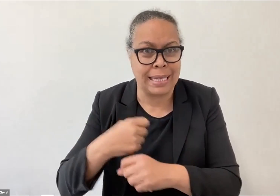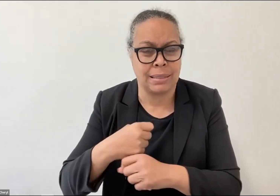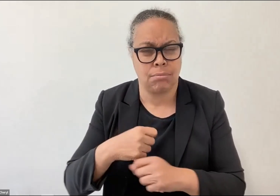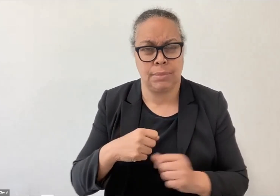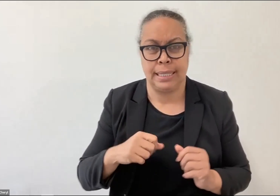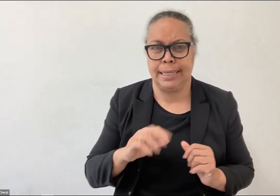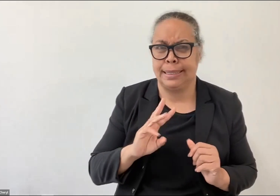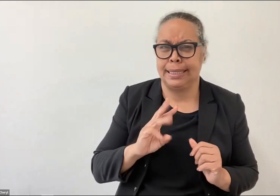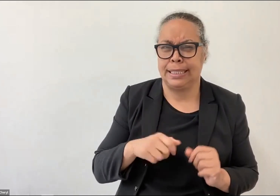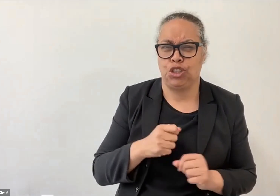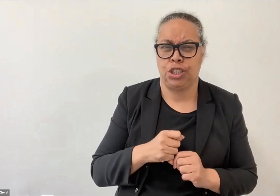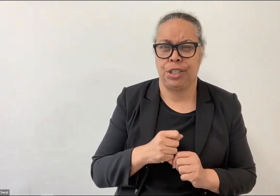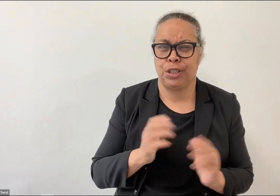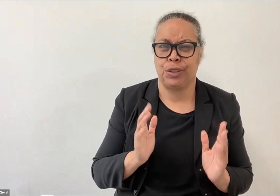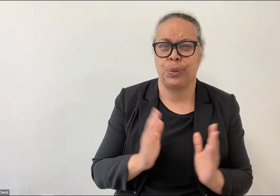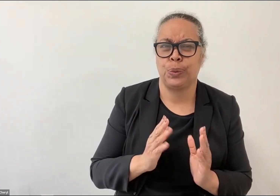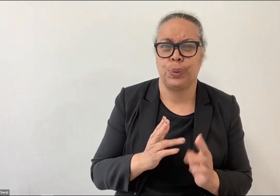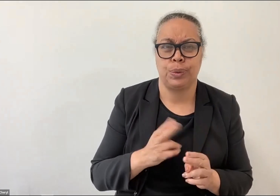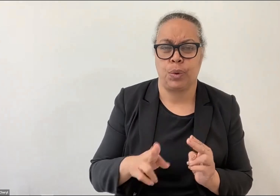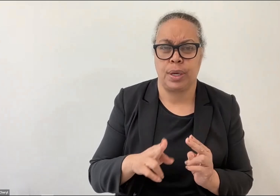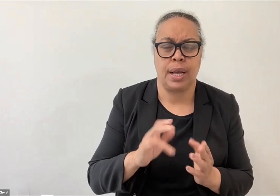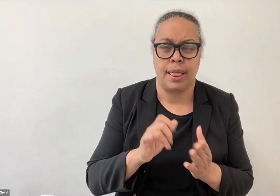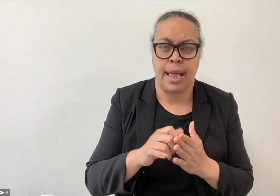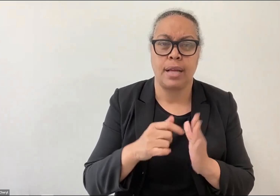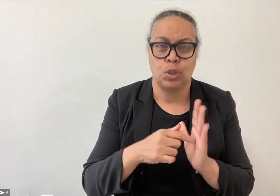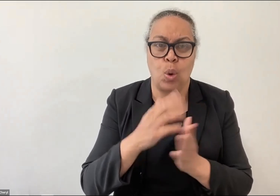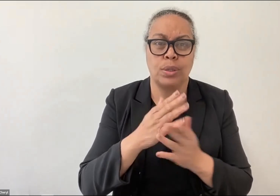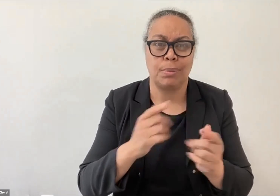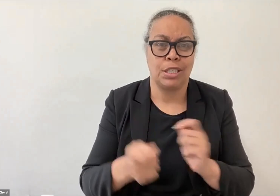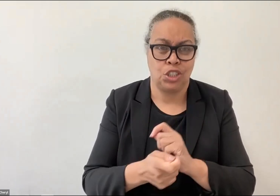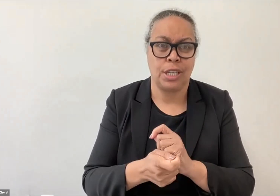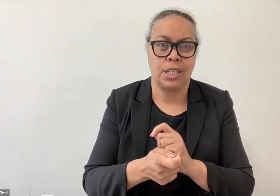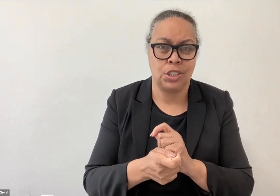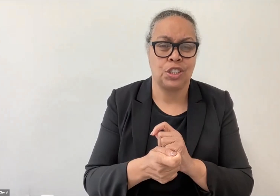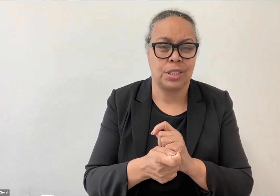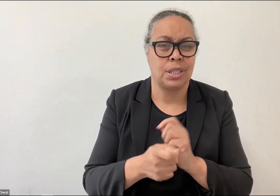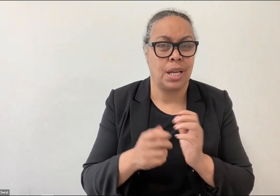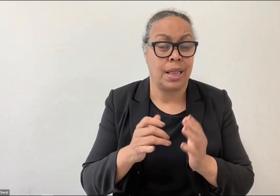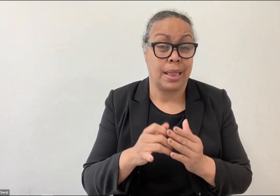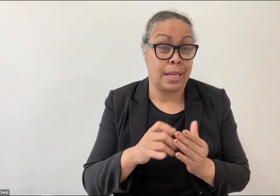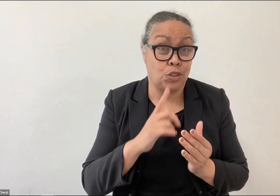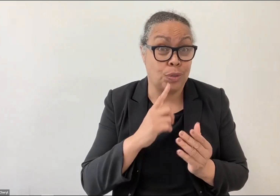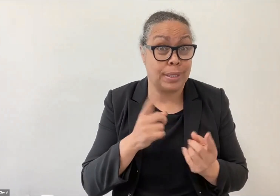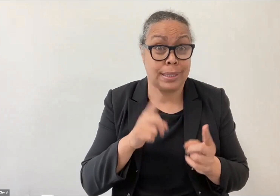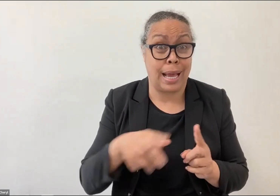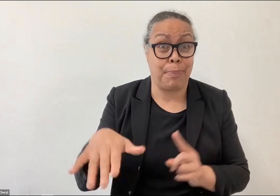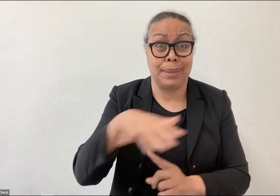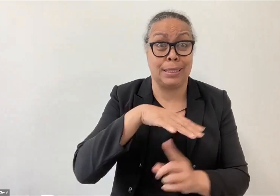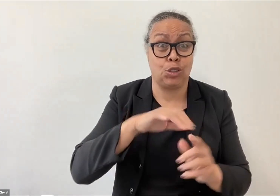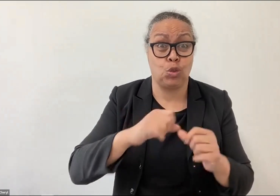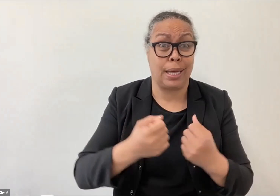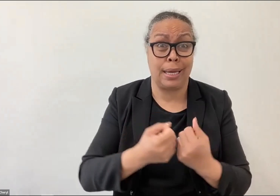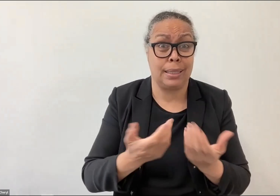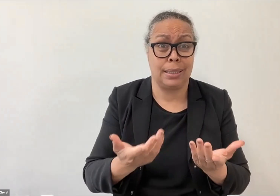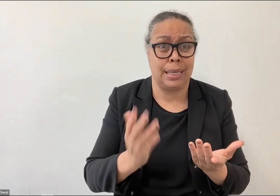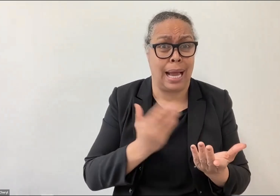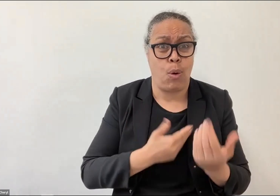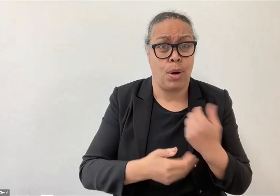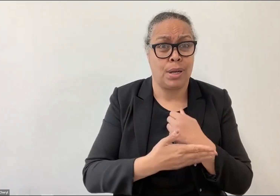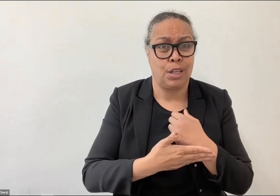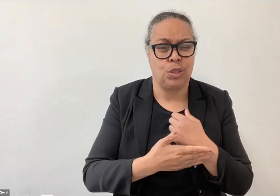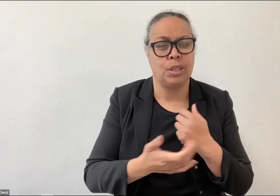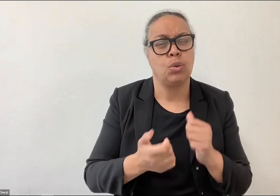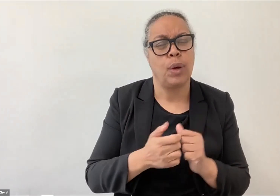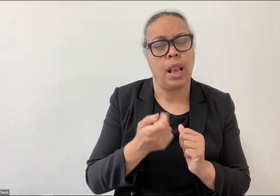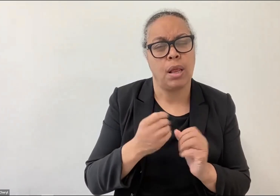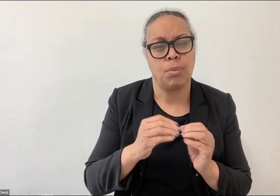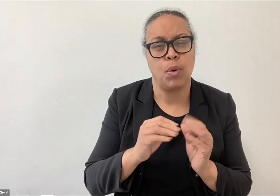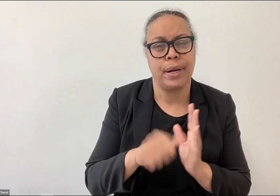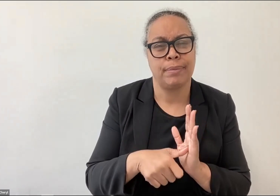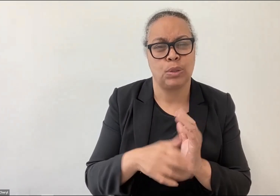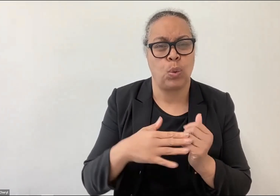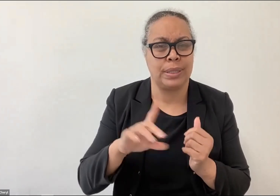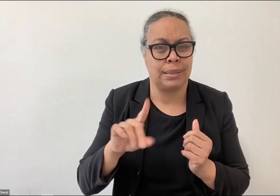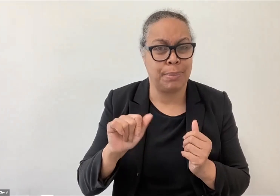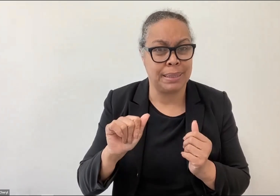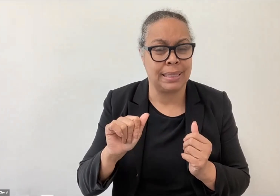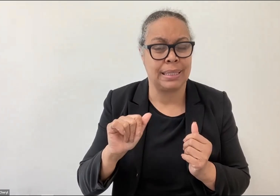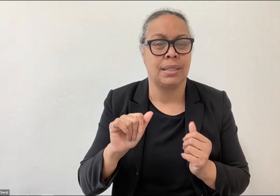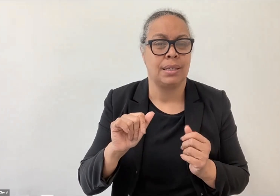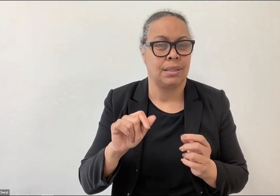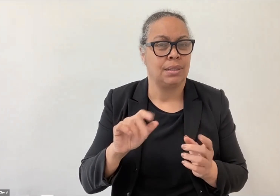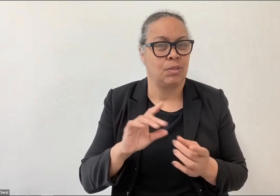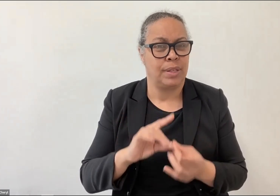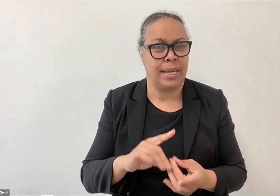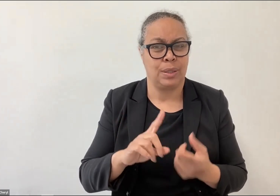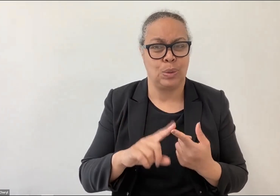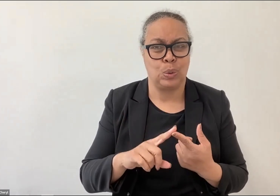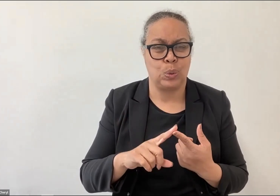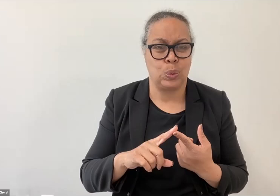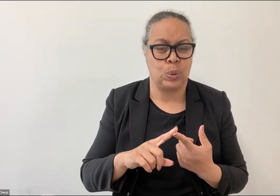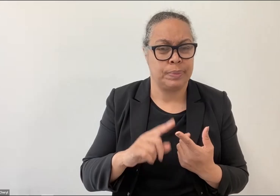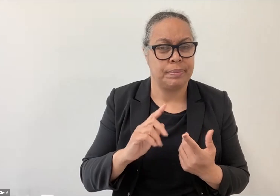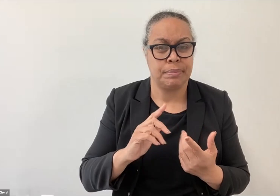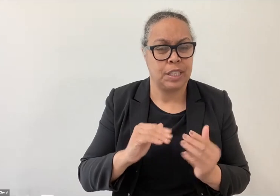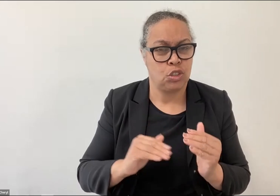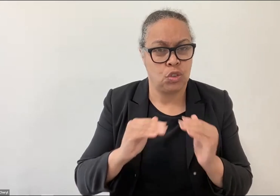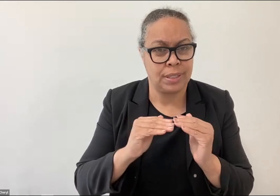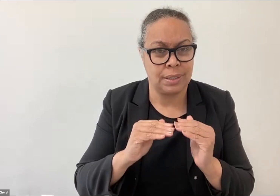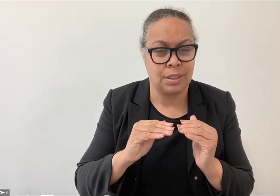I think, really I demonstrated some of the changes that are in fact going on in our country with the little more and emphasis on disability, as it pertains to obtaining justice for excluded.